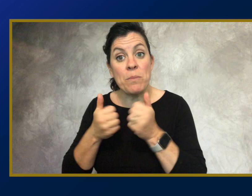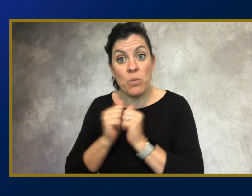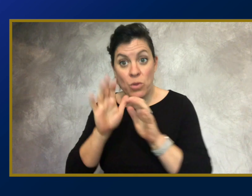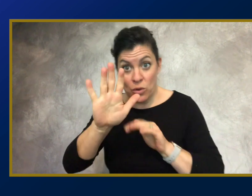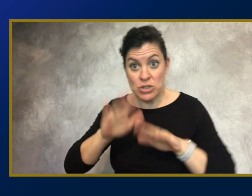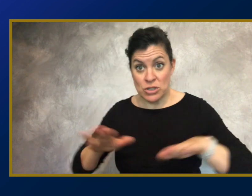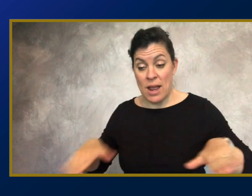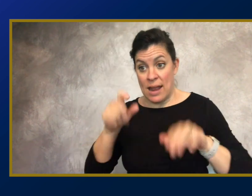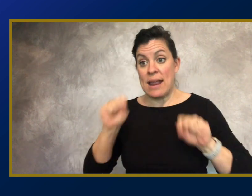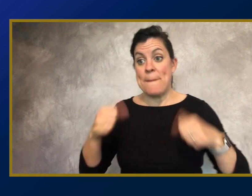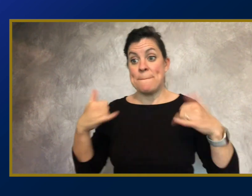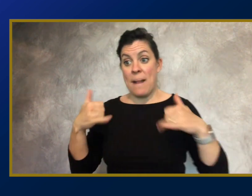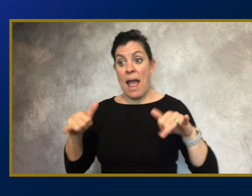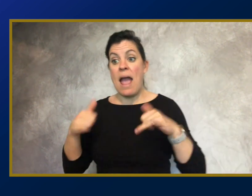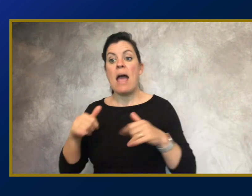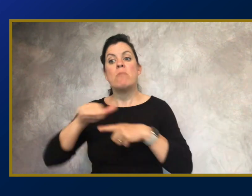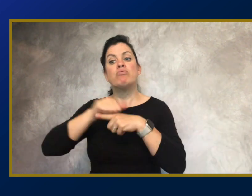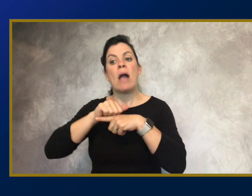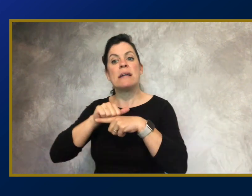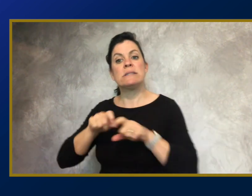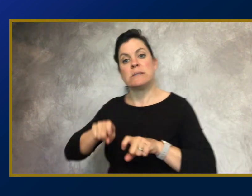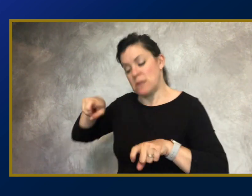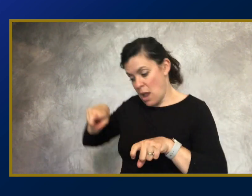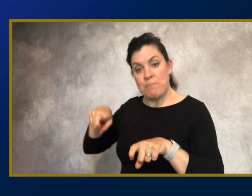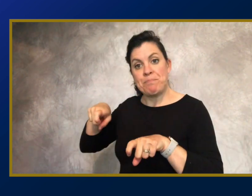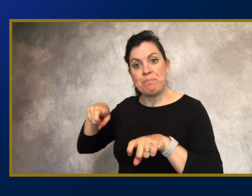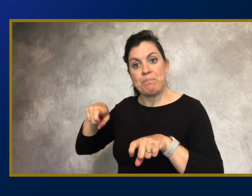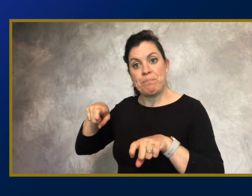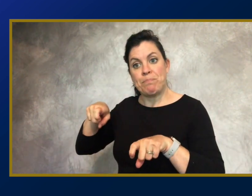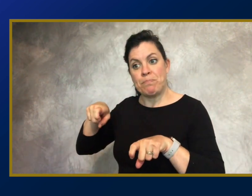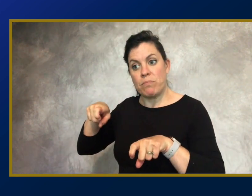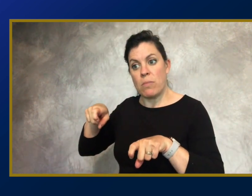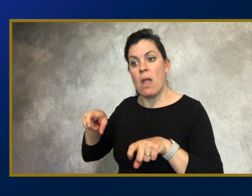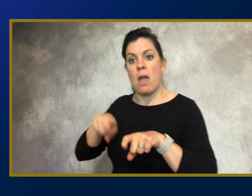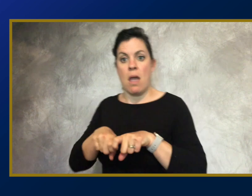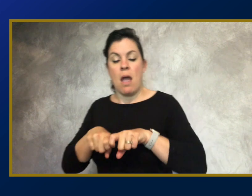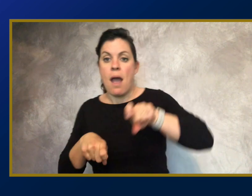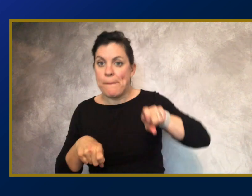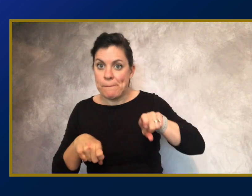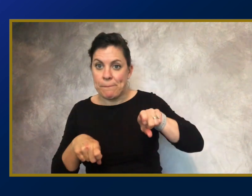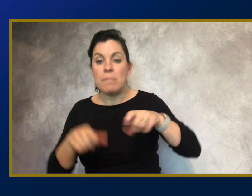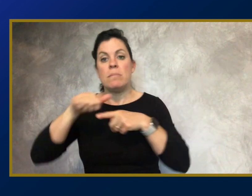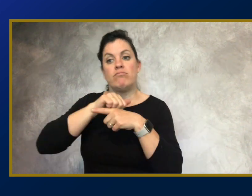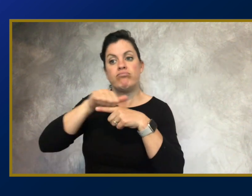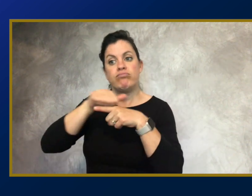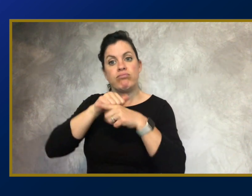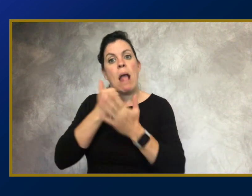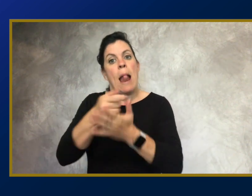do one side, do the other side. And if they're struggling with that, keep them in kneeling but that builds all that core strength right here.